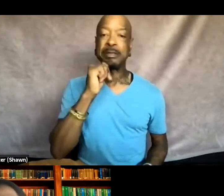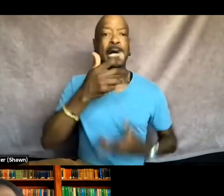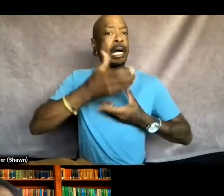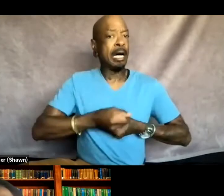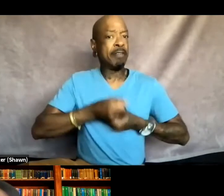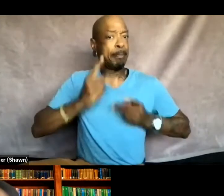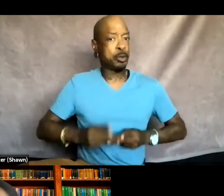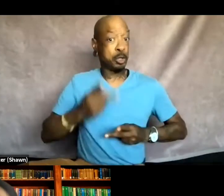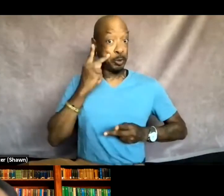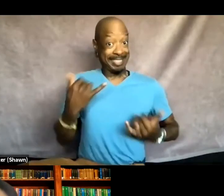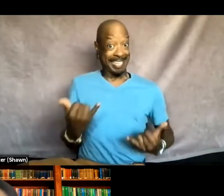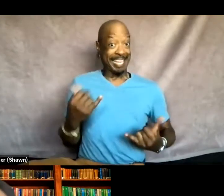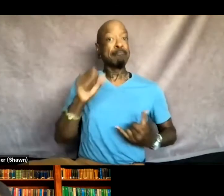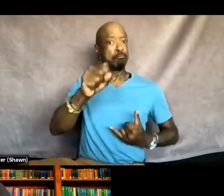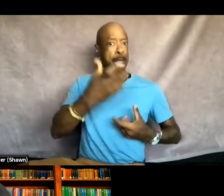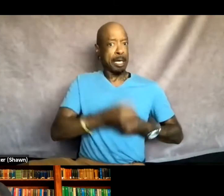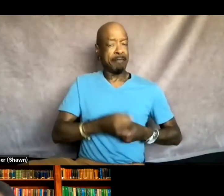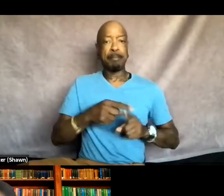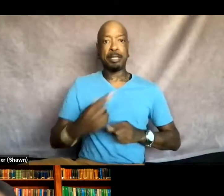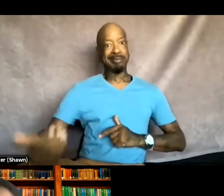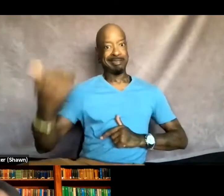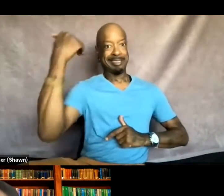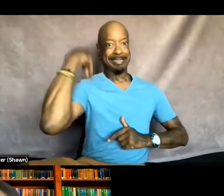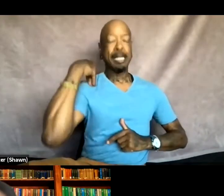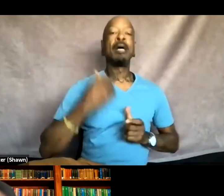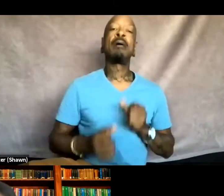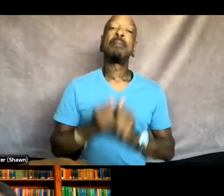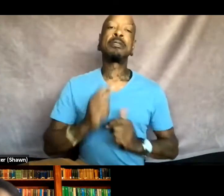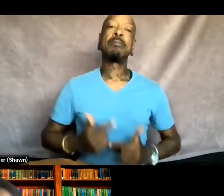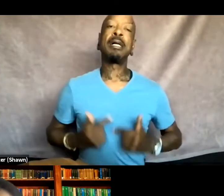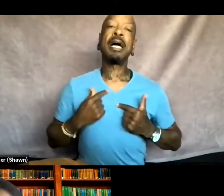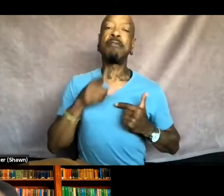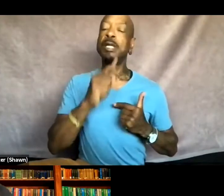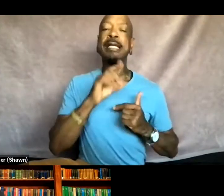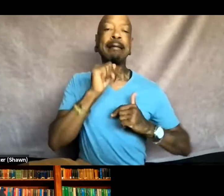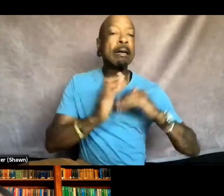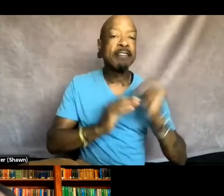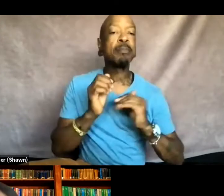Keah Brown: spent most of my life actually really uncomfortable with myself and uncomfortable